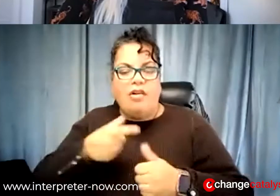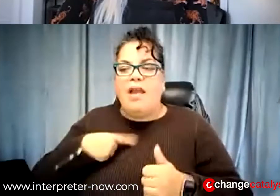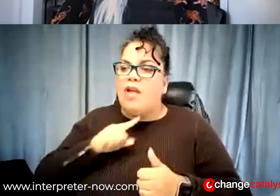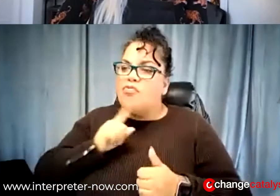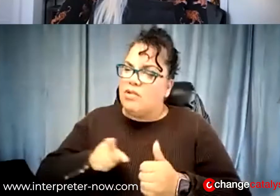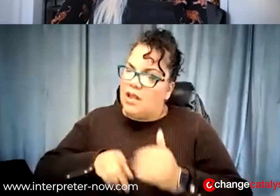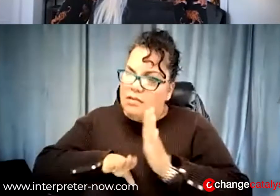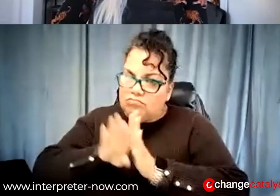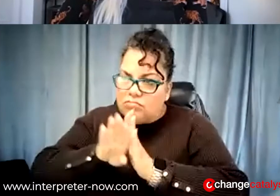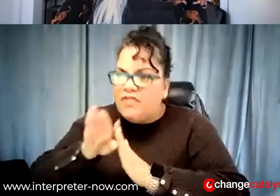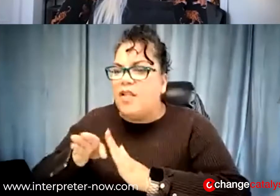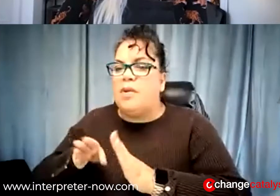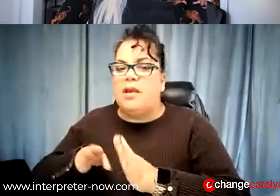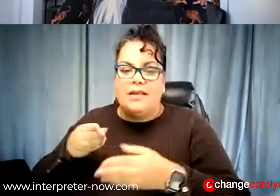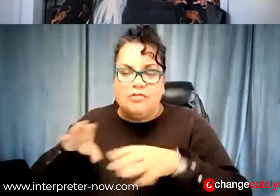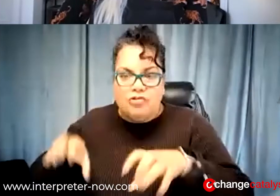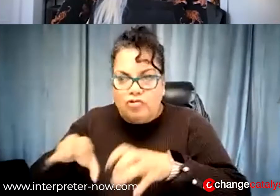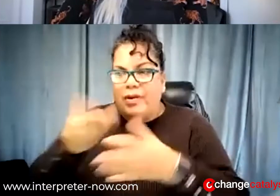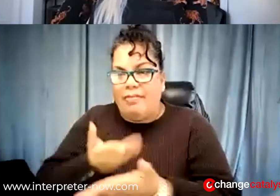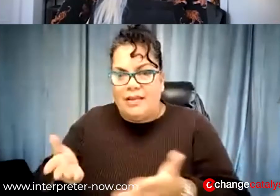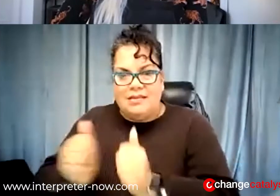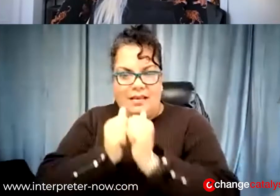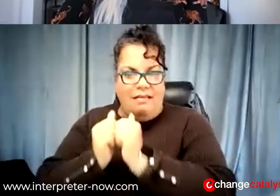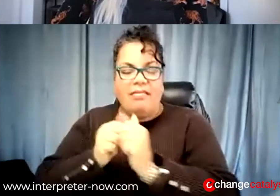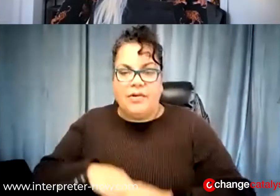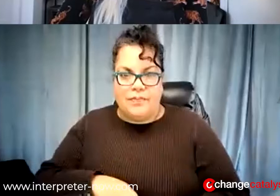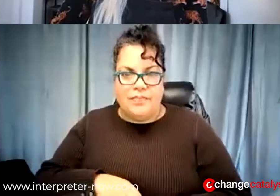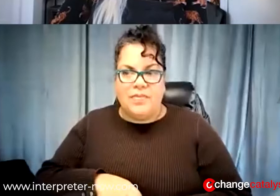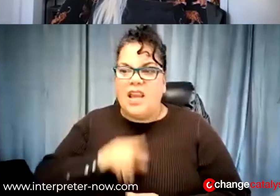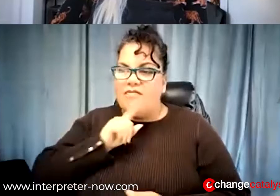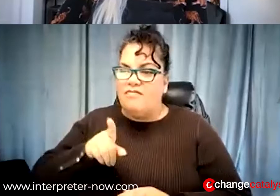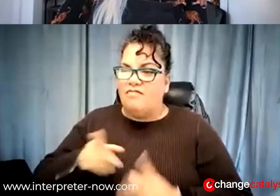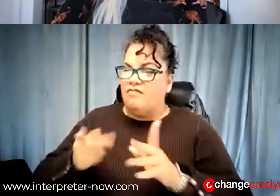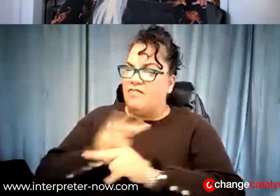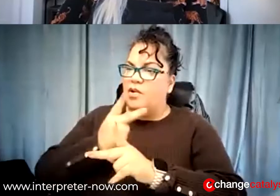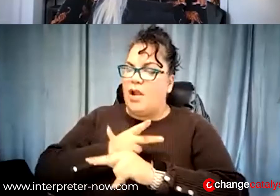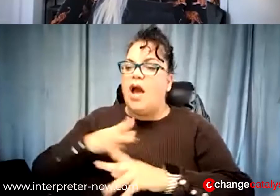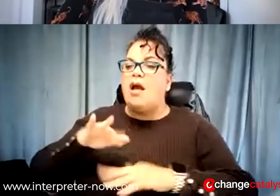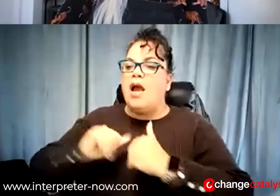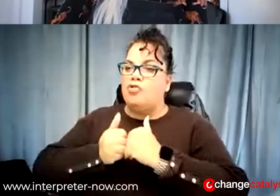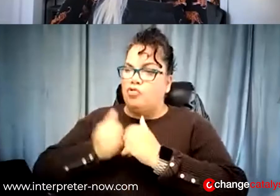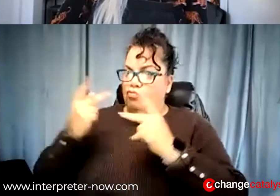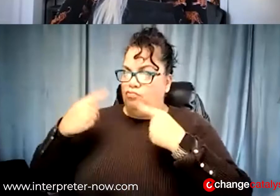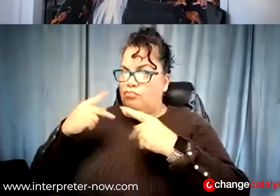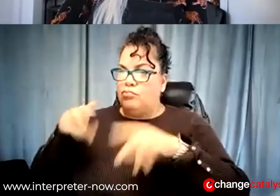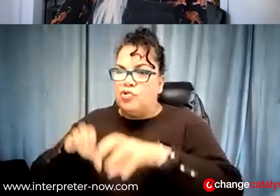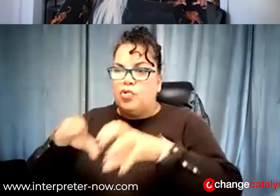through our lives that defines the purpose and fulfillment that we're looking for. Awesome.